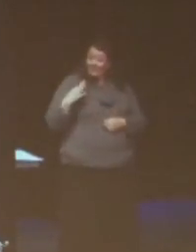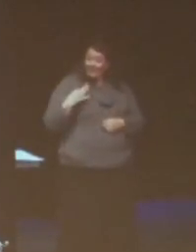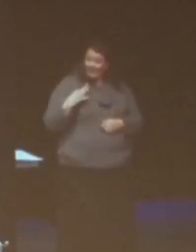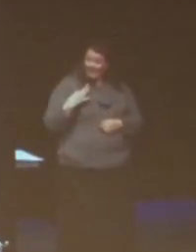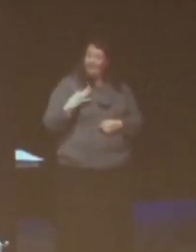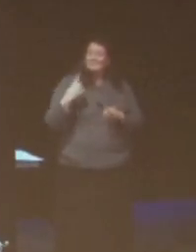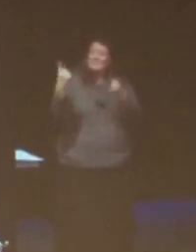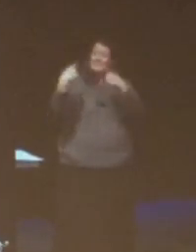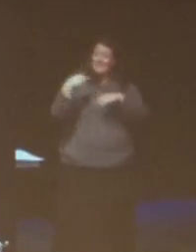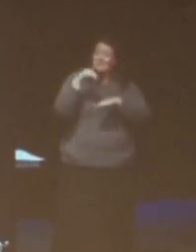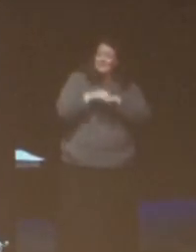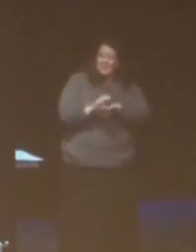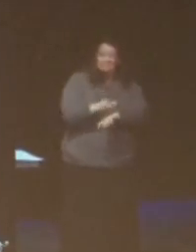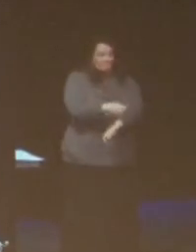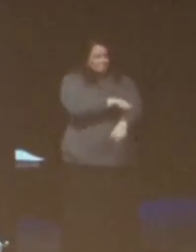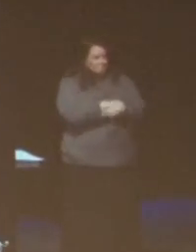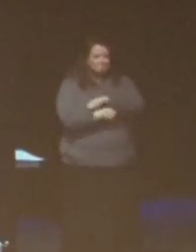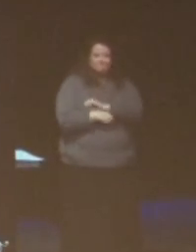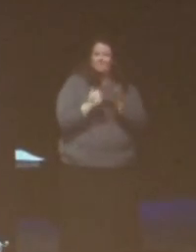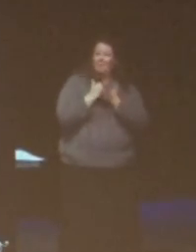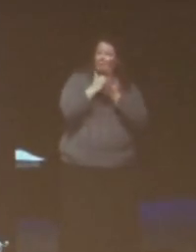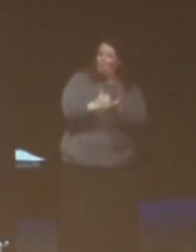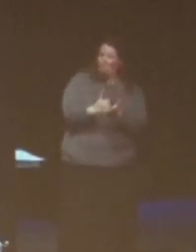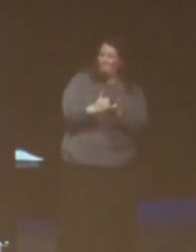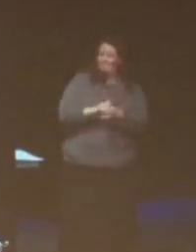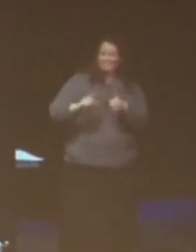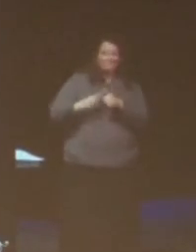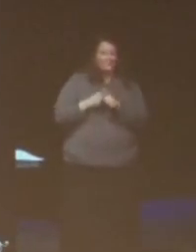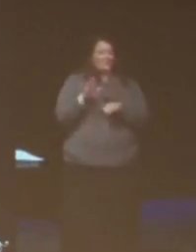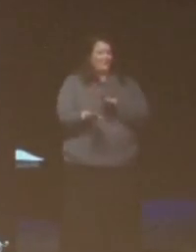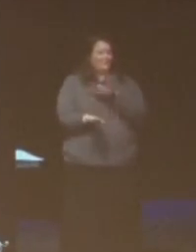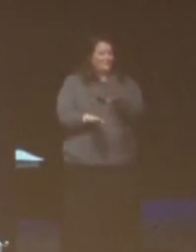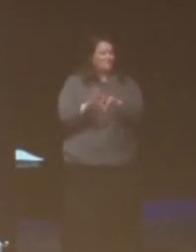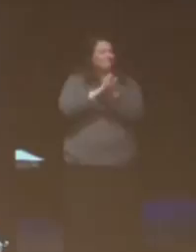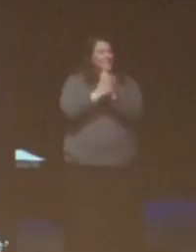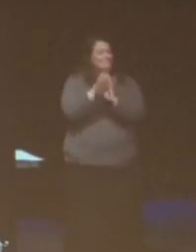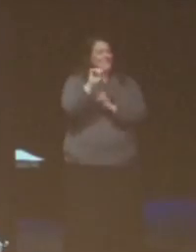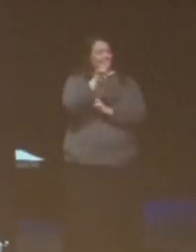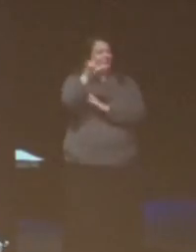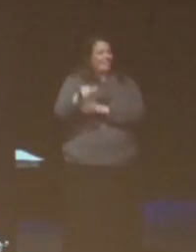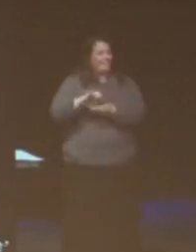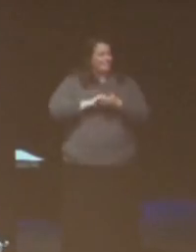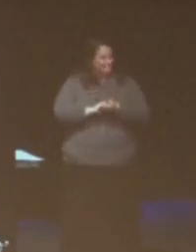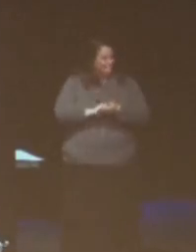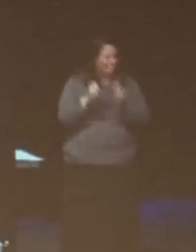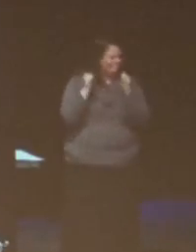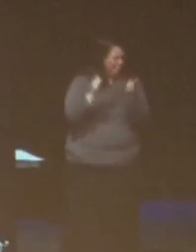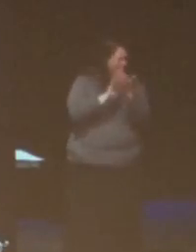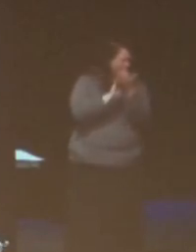thank the students of BCC who have come to advocate for this evening who were interested in helping and it's their first step in becoming